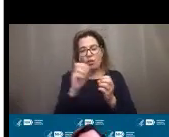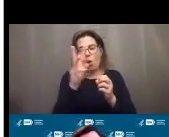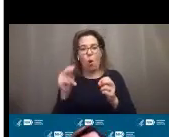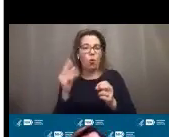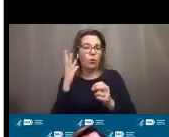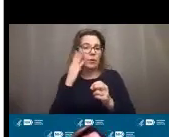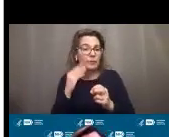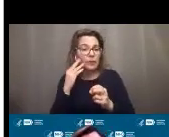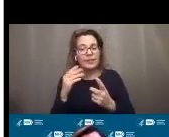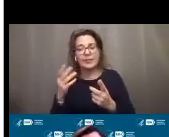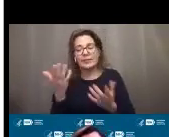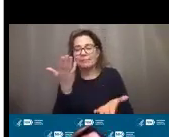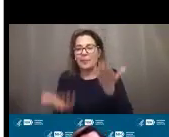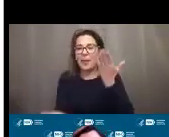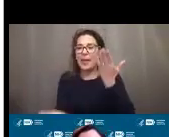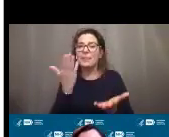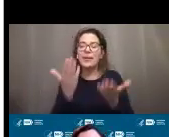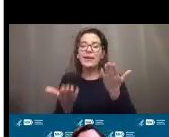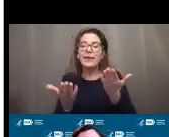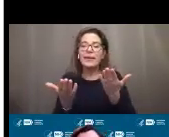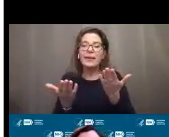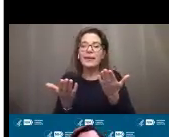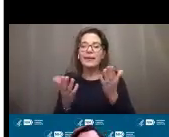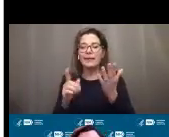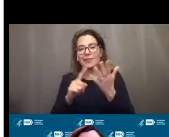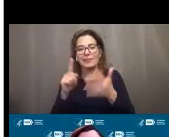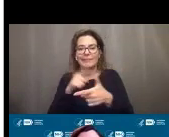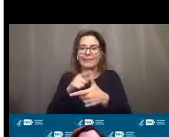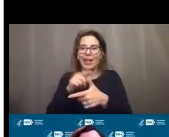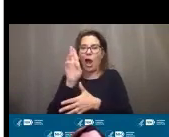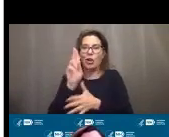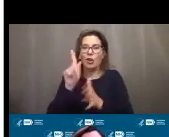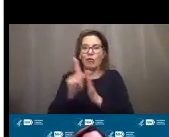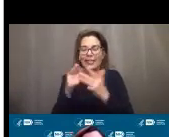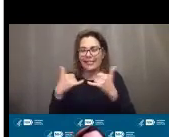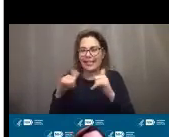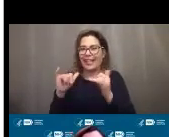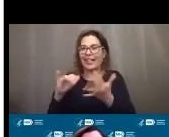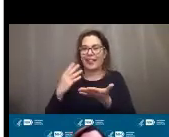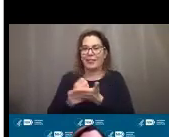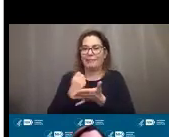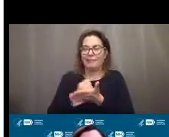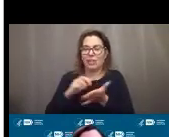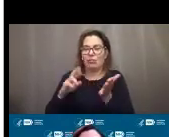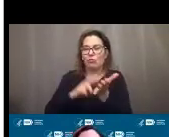If you have the opportunity and time to set aside to read a book such as this one,